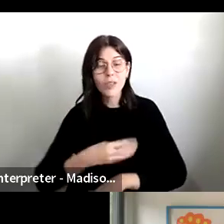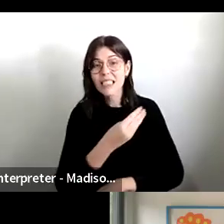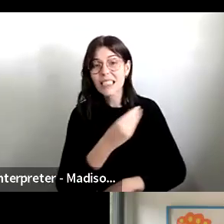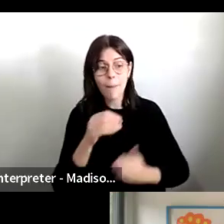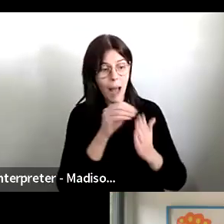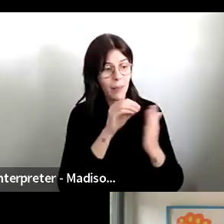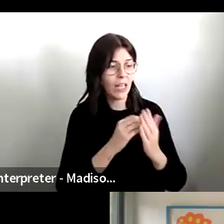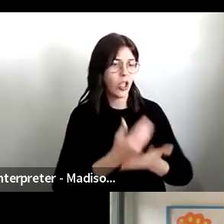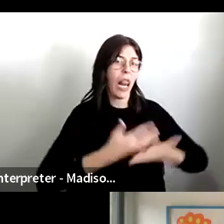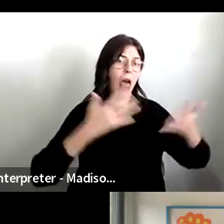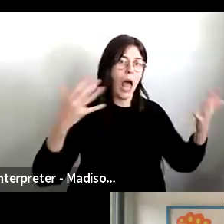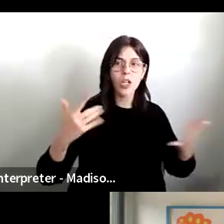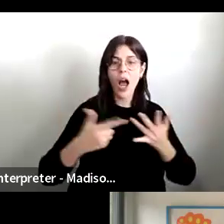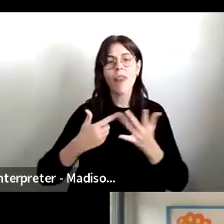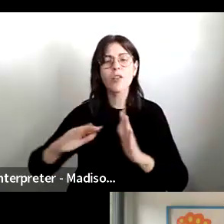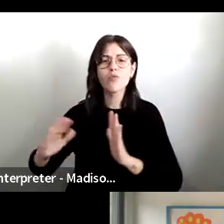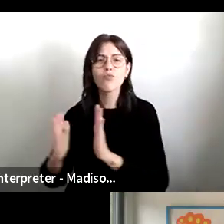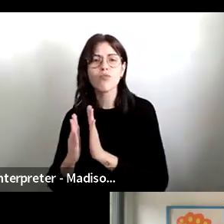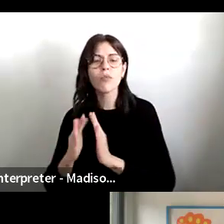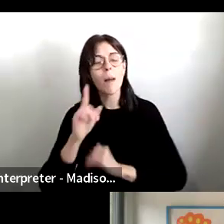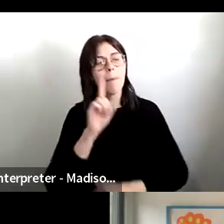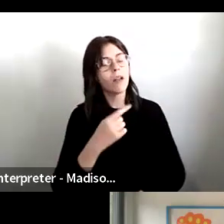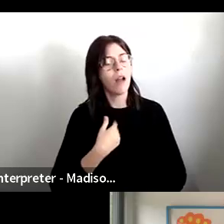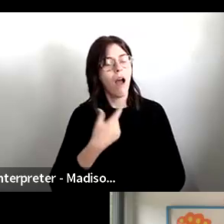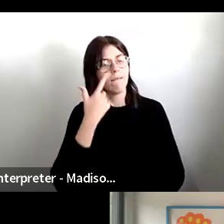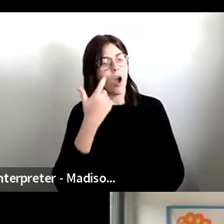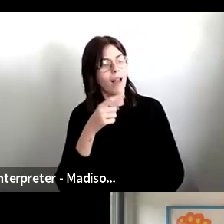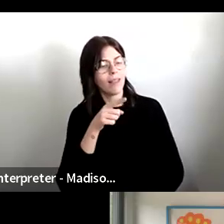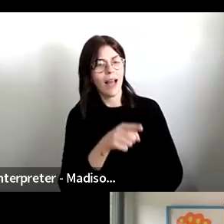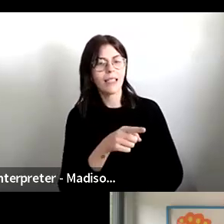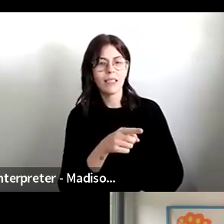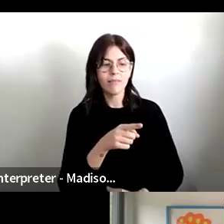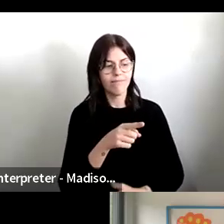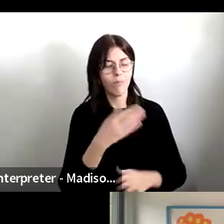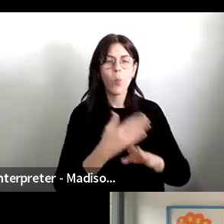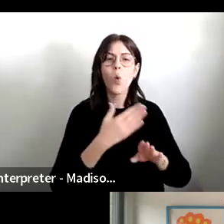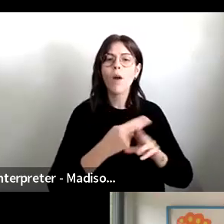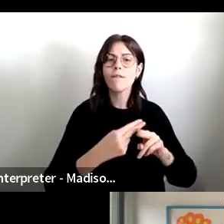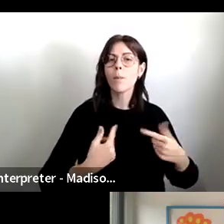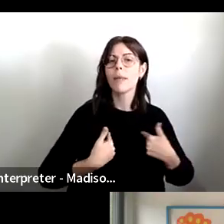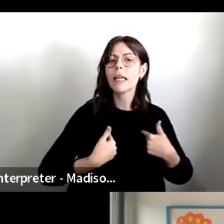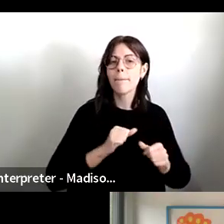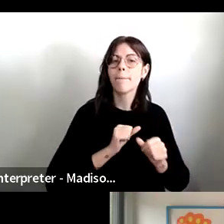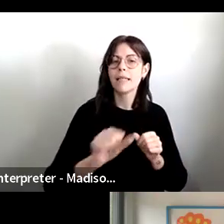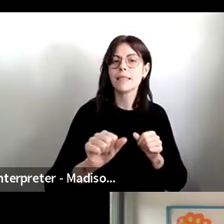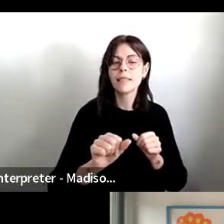more thorough than others. I find that that's been a rhythm that has worked for me. In some rounds,